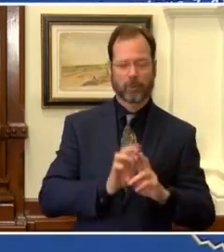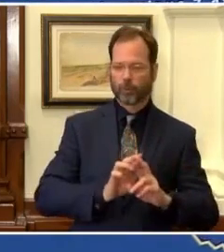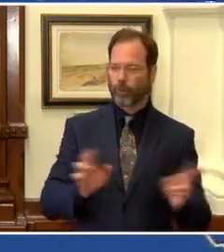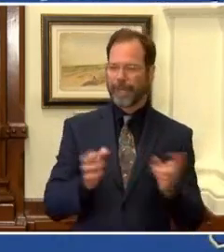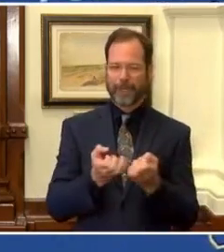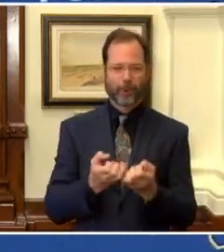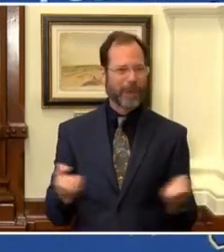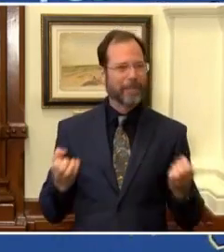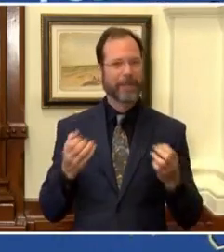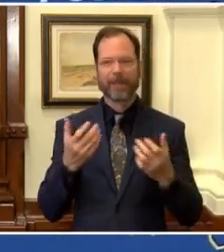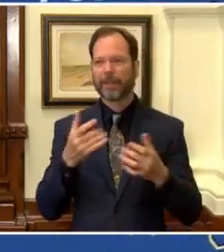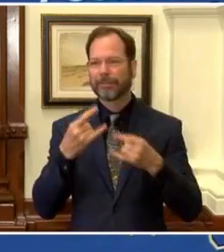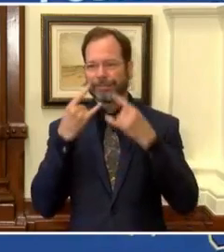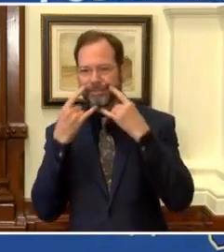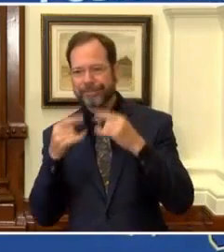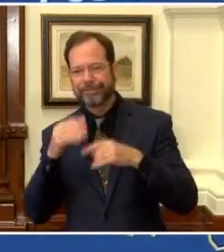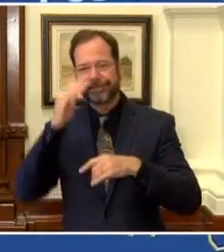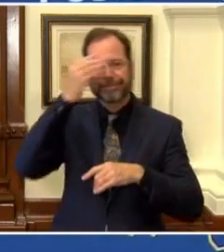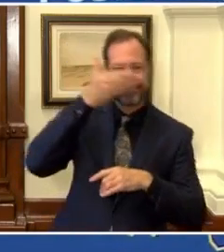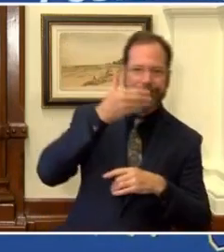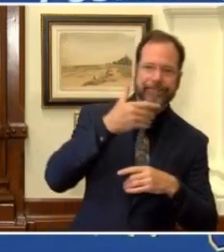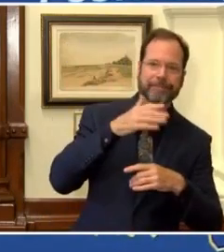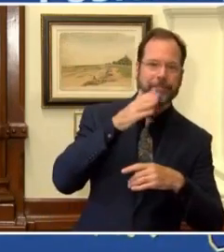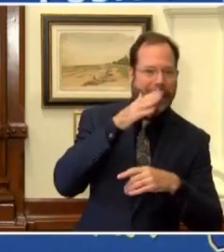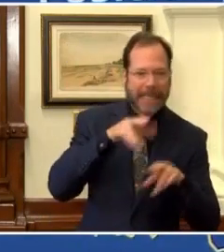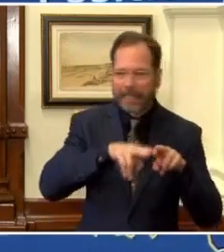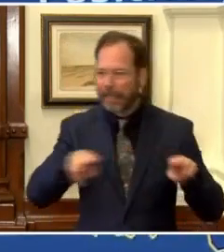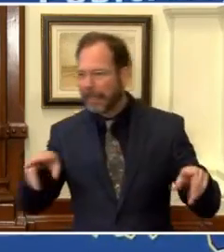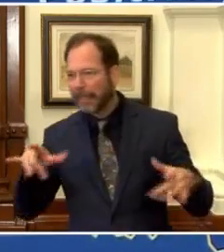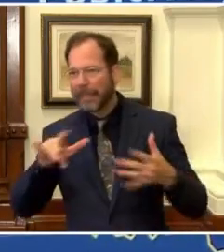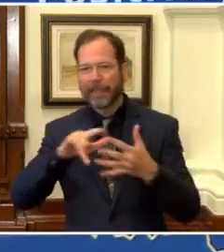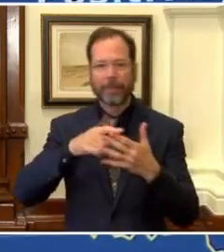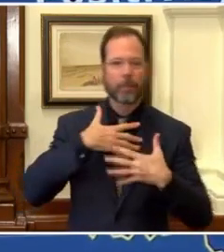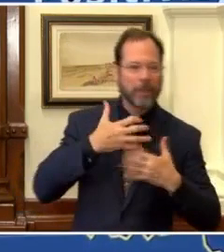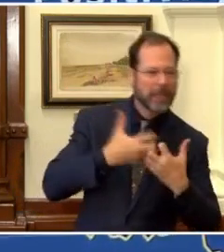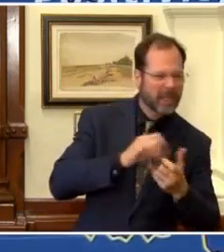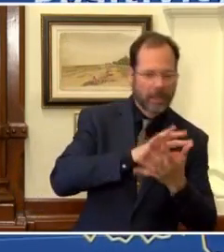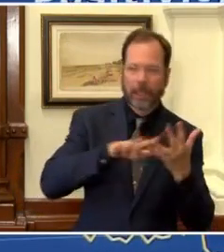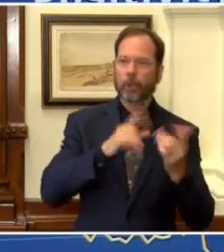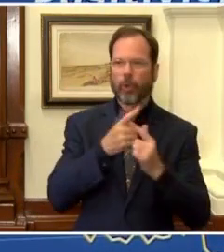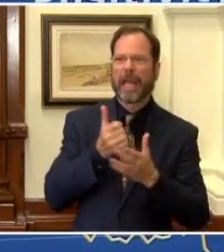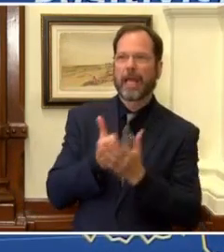THAT INCLUDES SUPPLY CHAIN MAKING SURE HOSPITALS HAVE ALL THE NEEDED EQUIPMENT AND